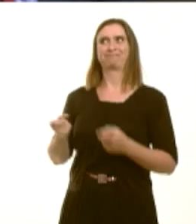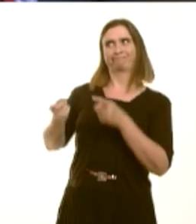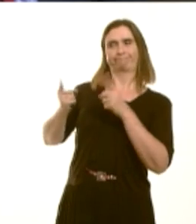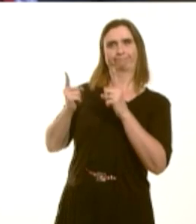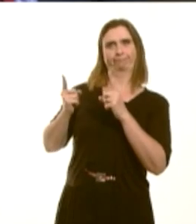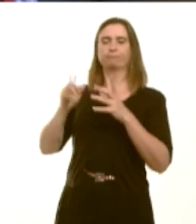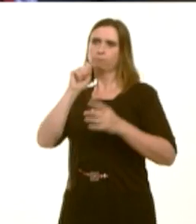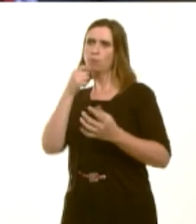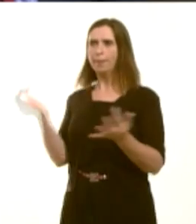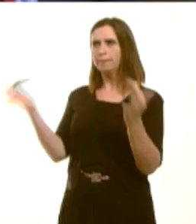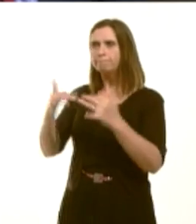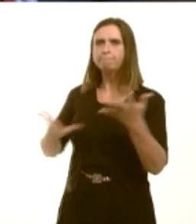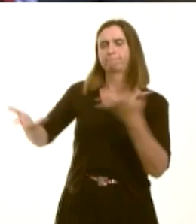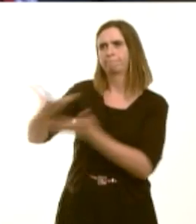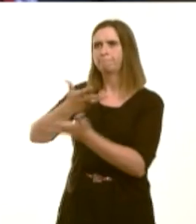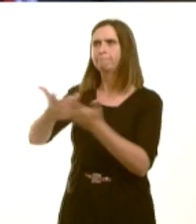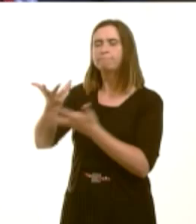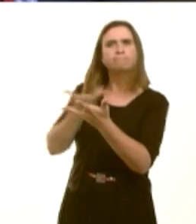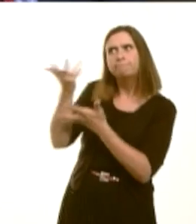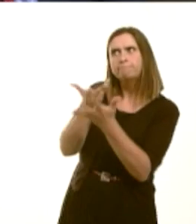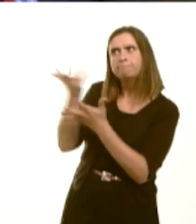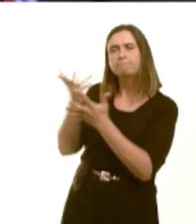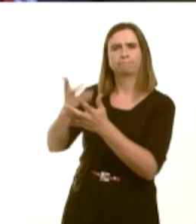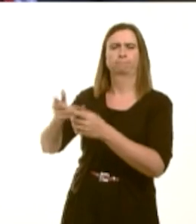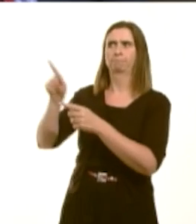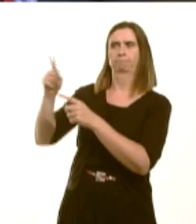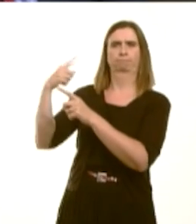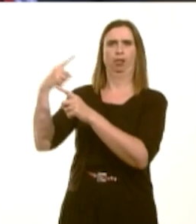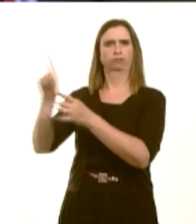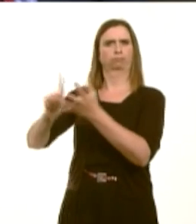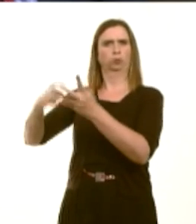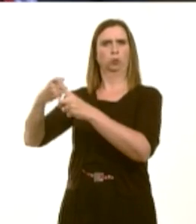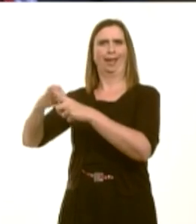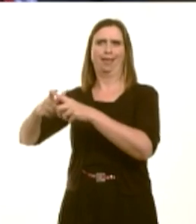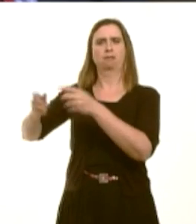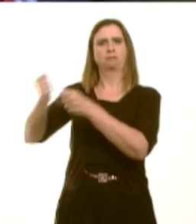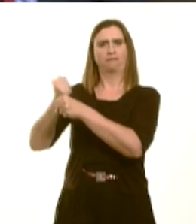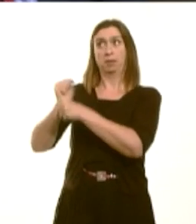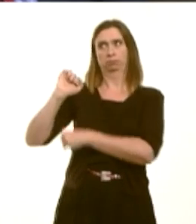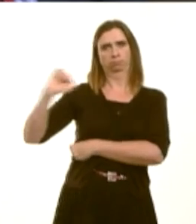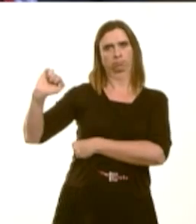having a meeting with the UK Government Minister, in order that the wrongs that were created